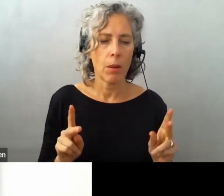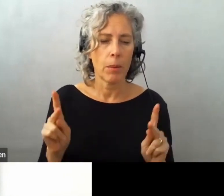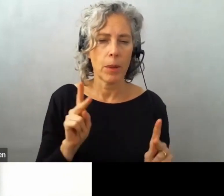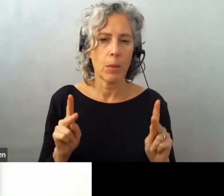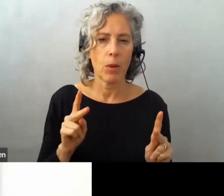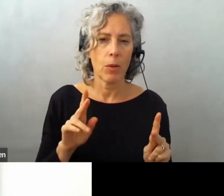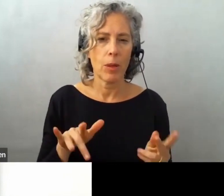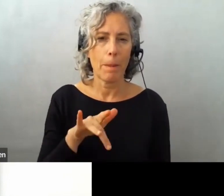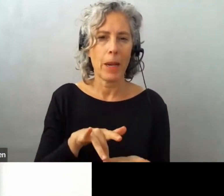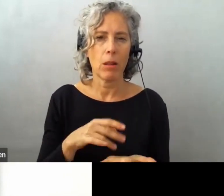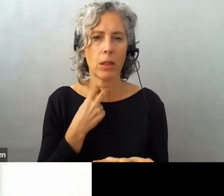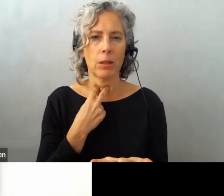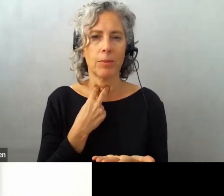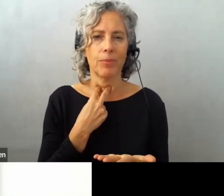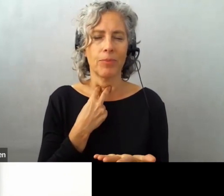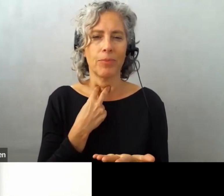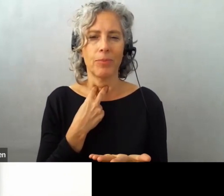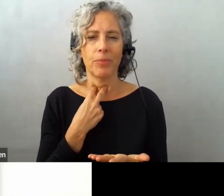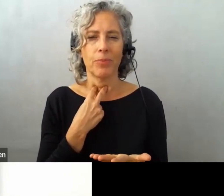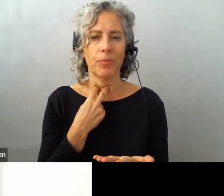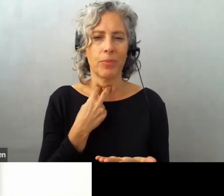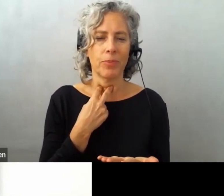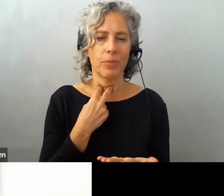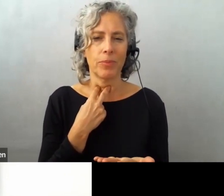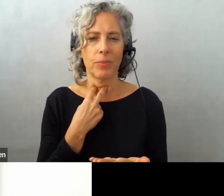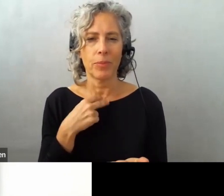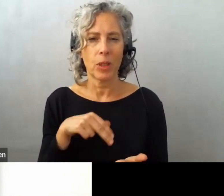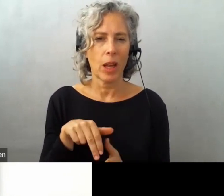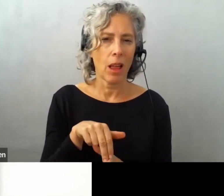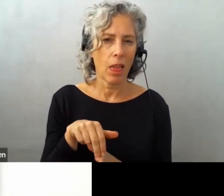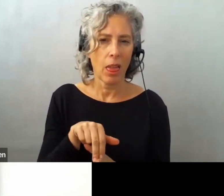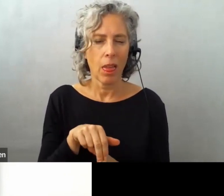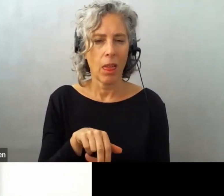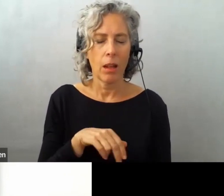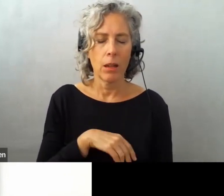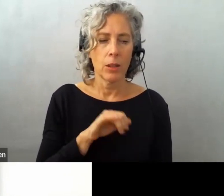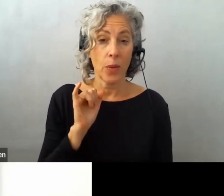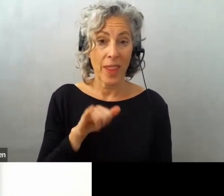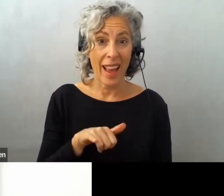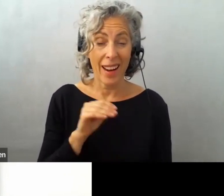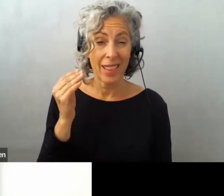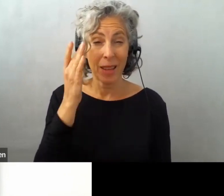middle are stuck. And this and the pandemic has done and this